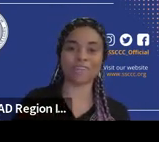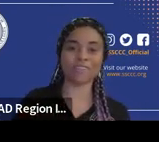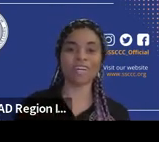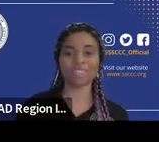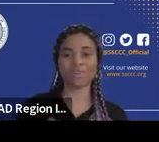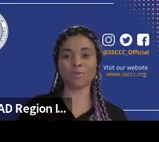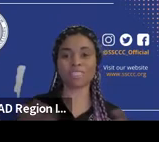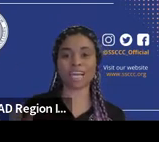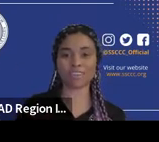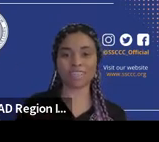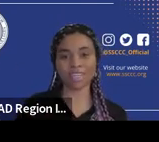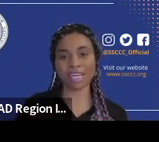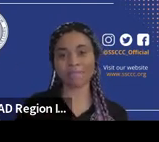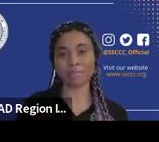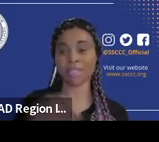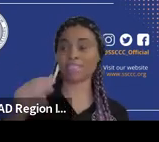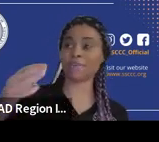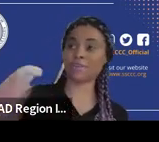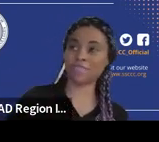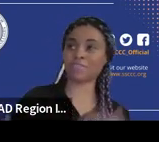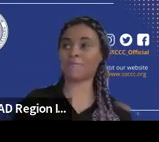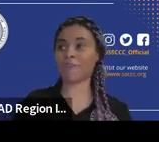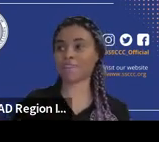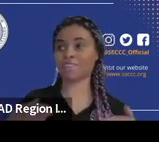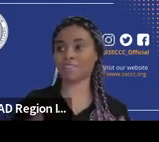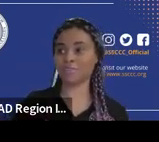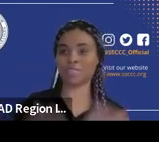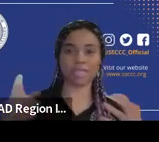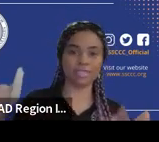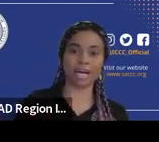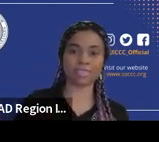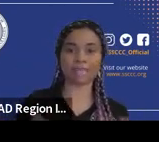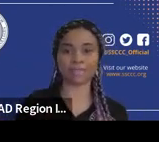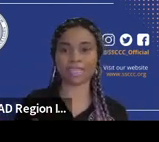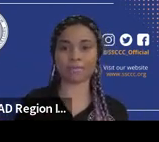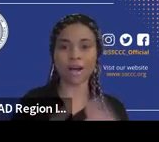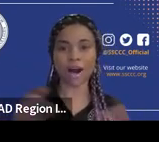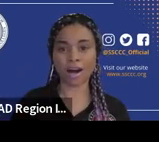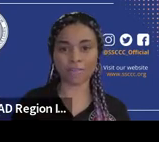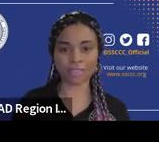So reach out and like, say, whether you're administration or faculty student, non, disabled, disabled.